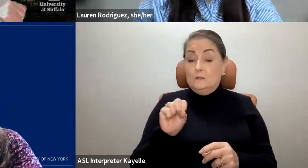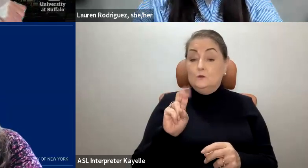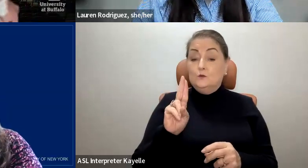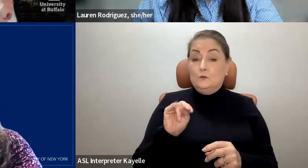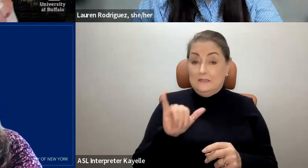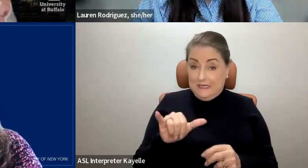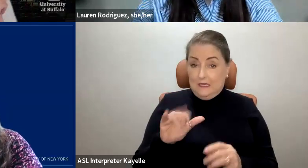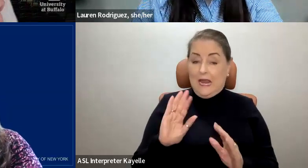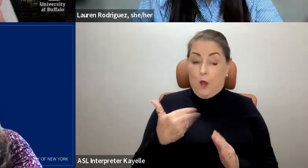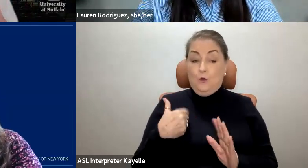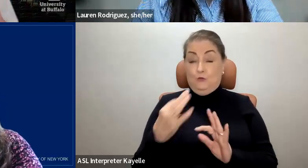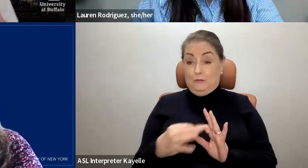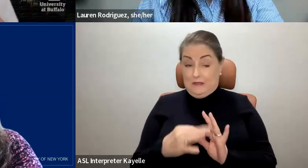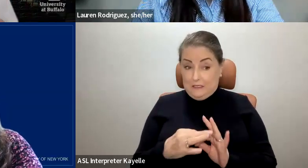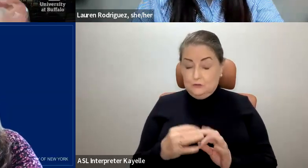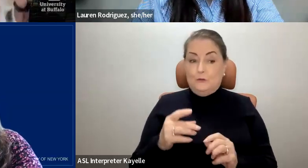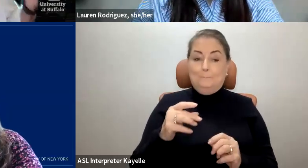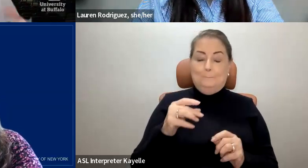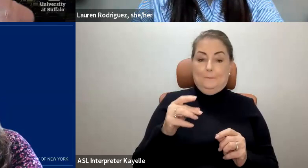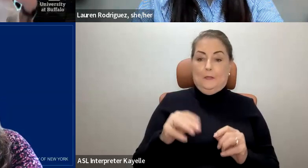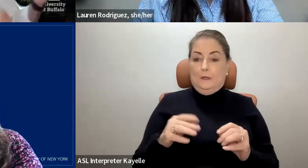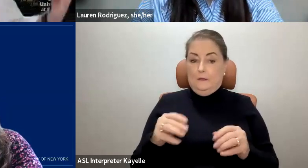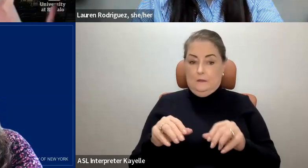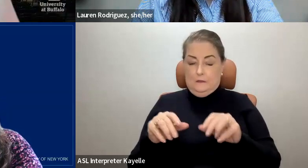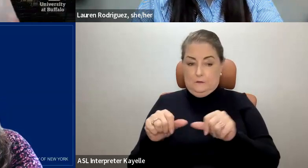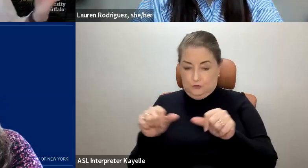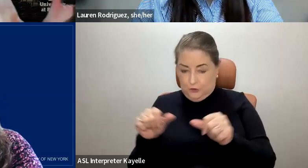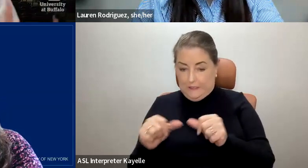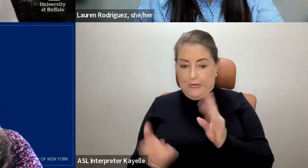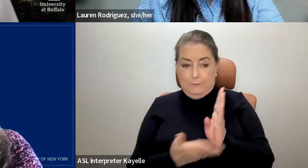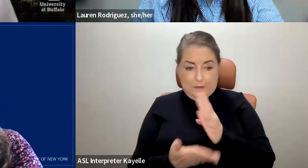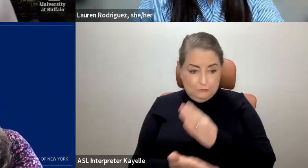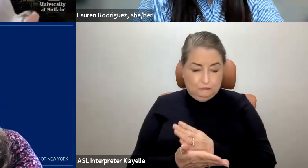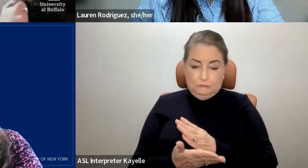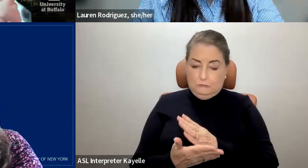know, our relationship, both geographically and budgetarily, and all those kinds of fun things that there's an